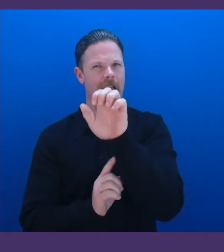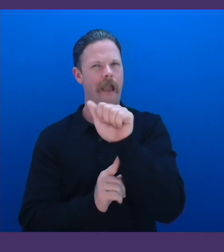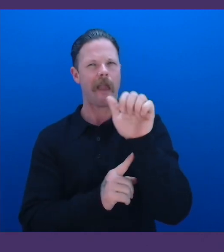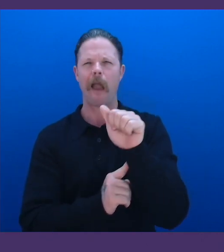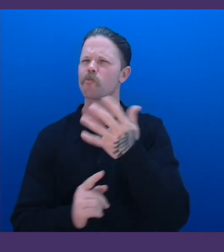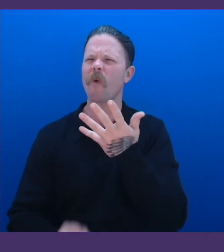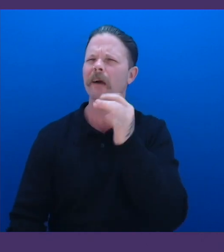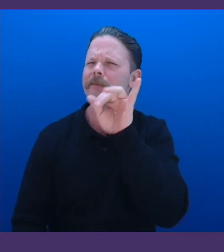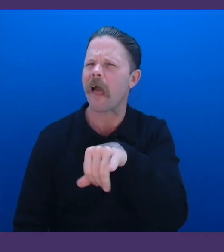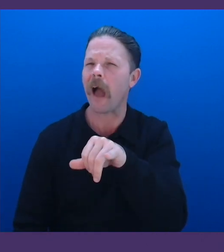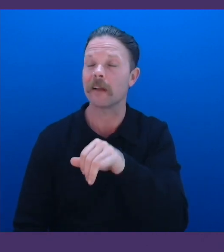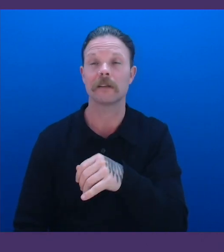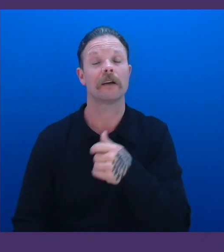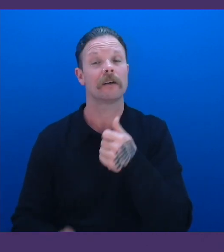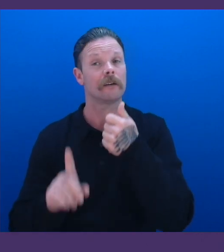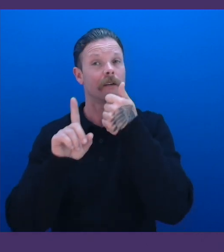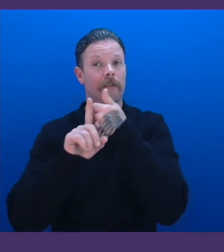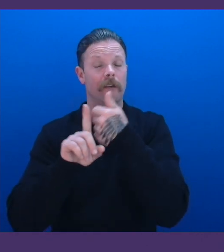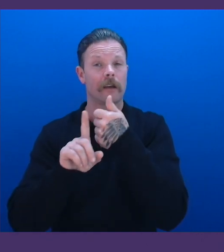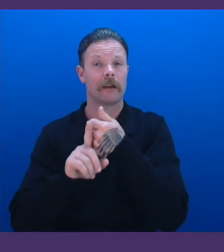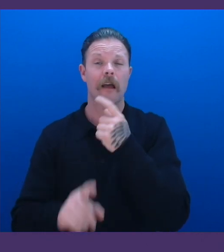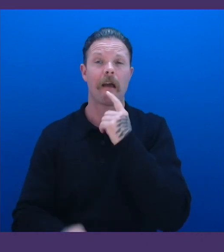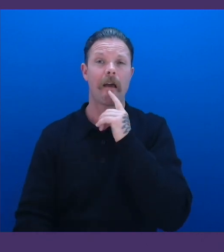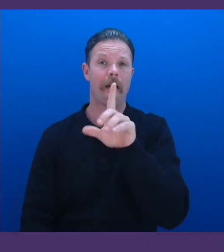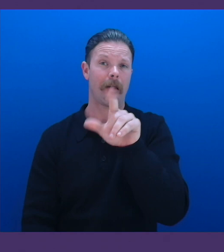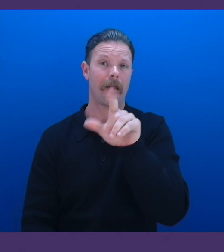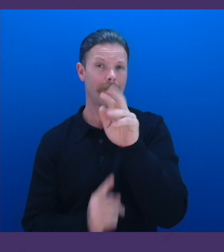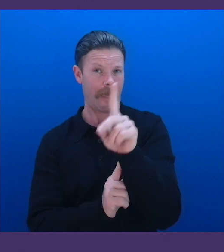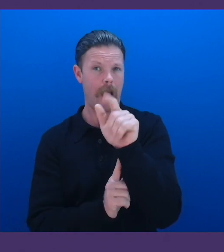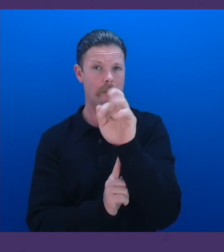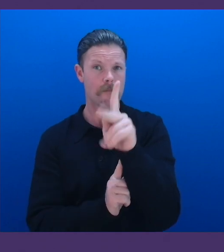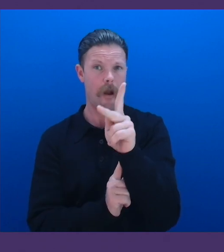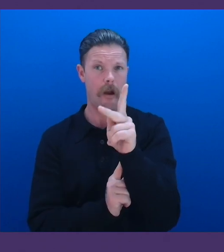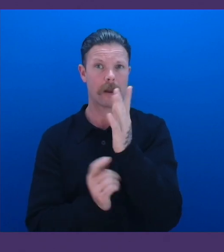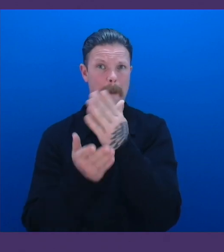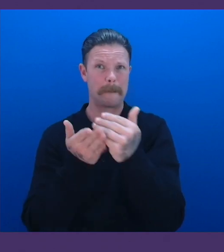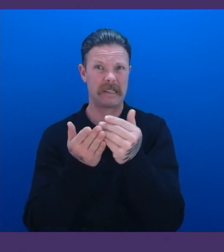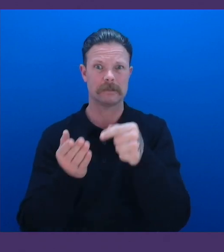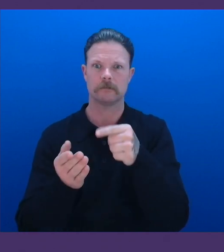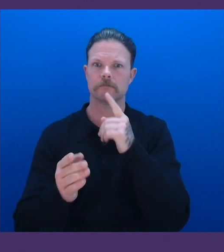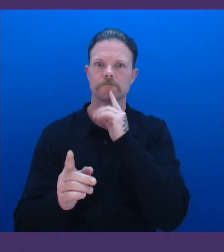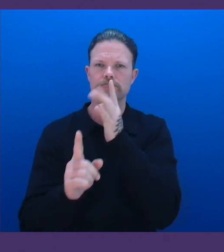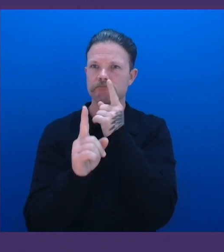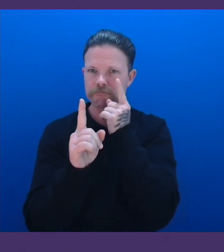It's a landmark piece of legislation that's aimed at harmonizing accessibility requirements